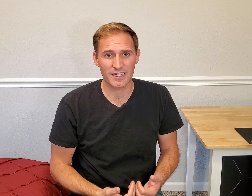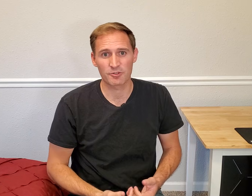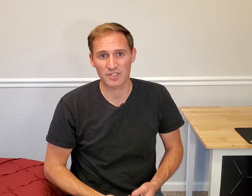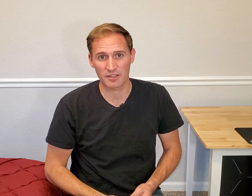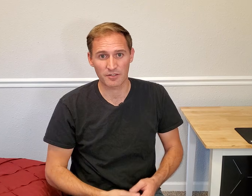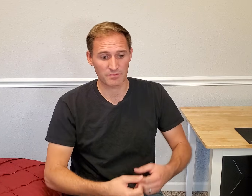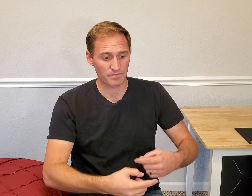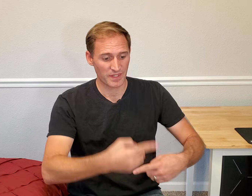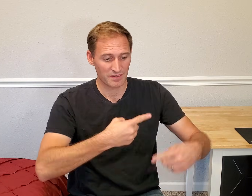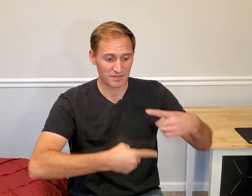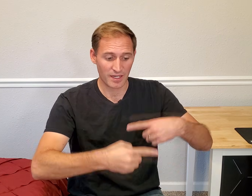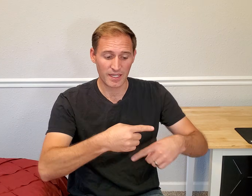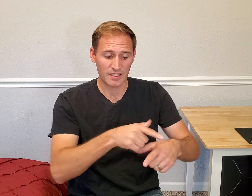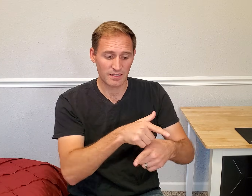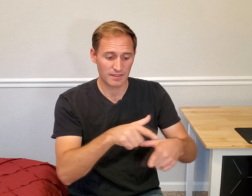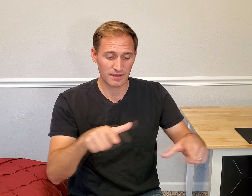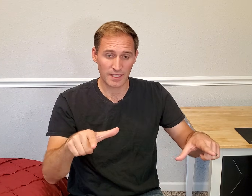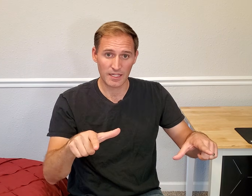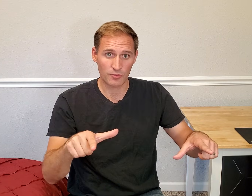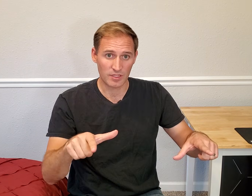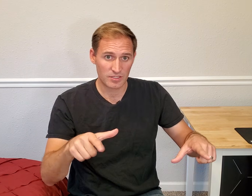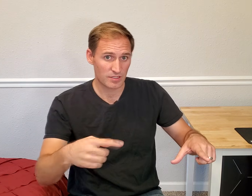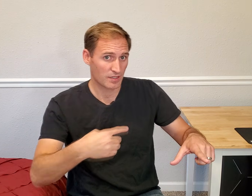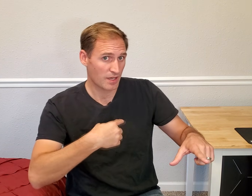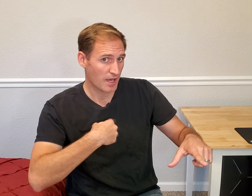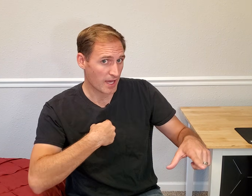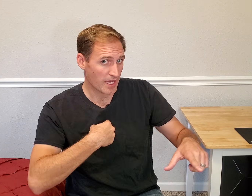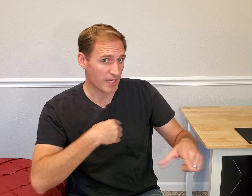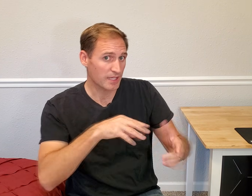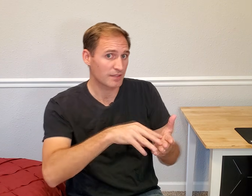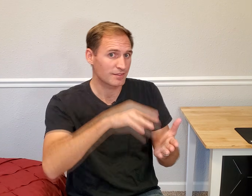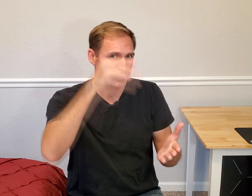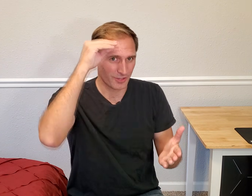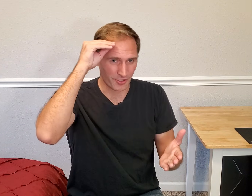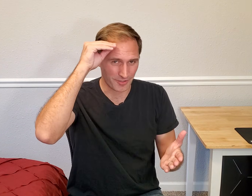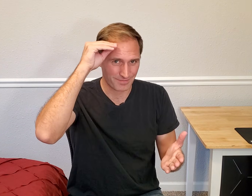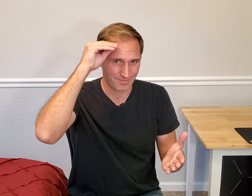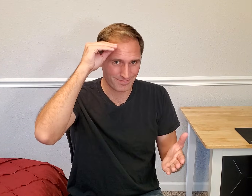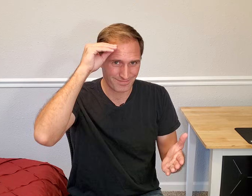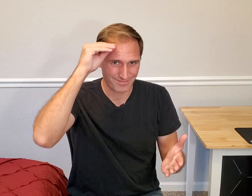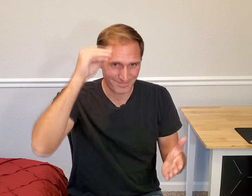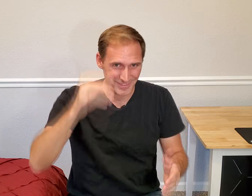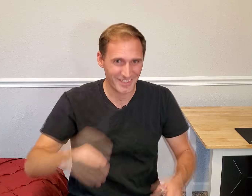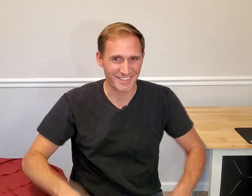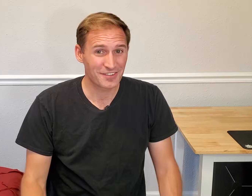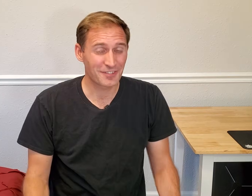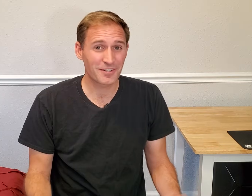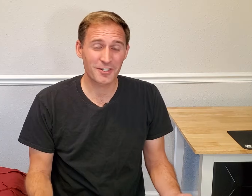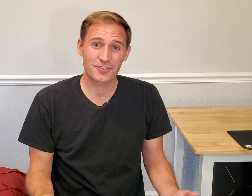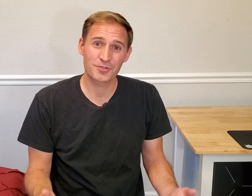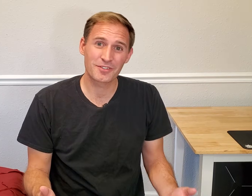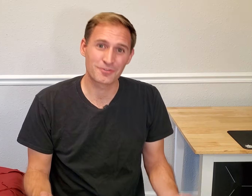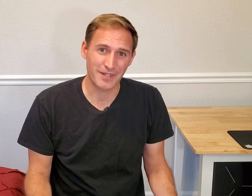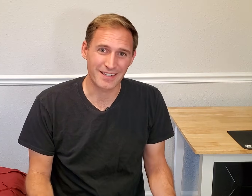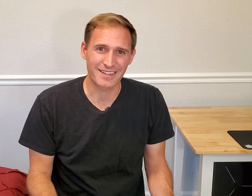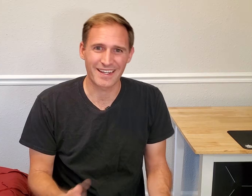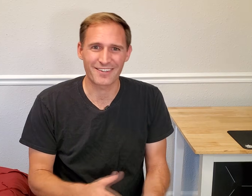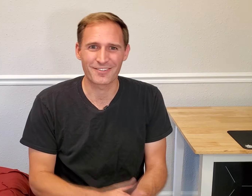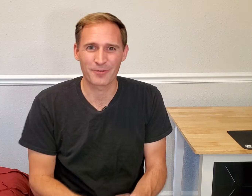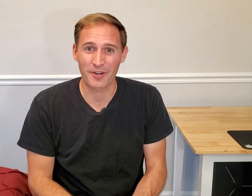language I learn'. Sign language I learn. Good! So far you're doing great now we're